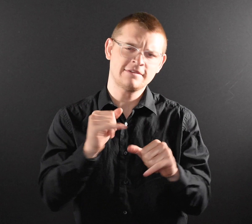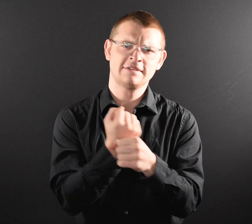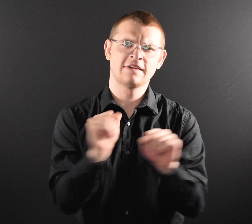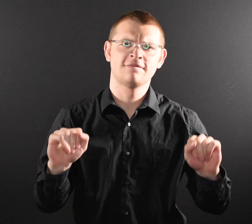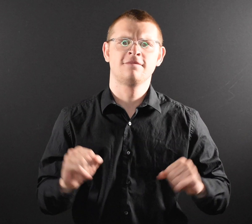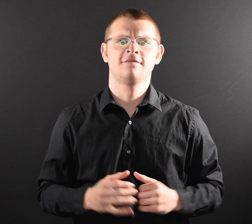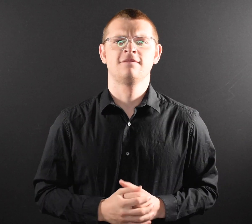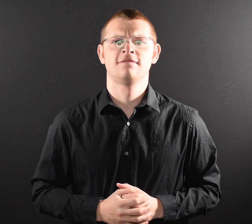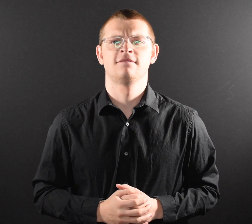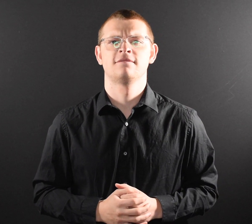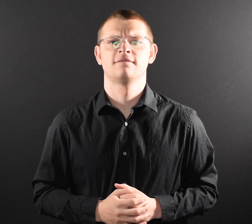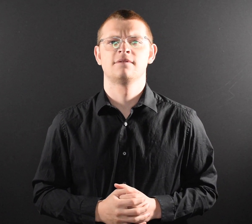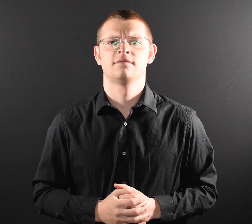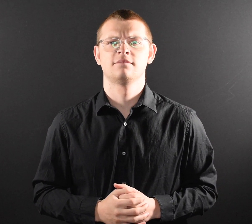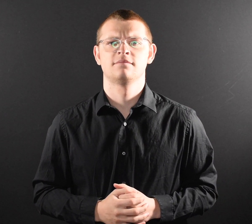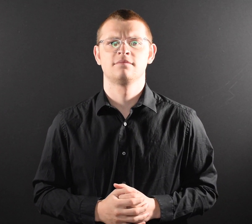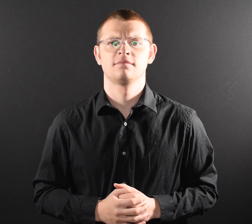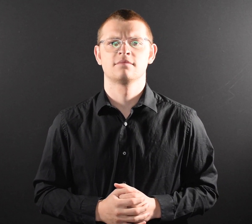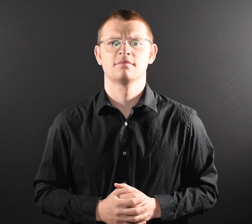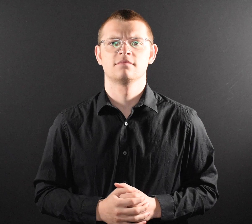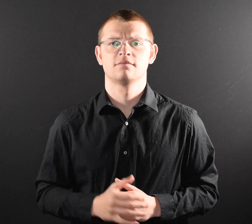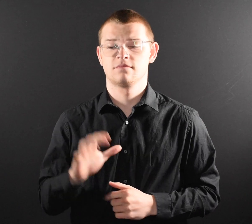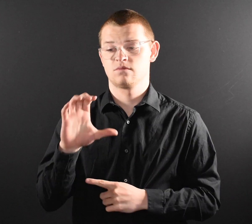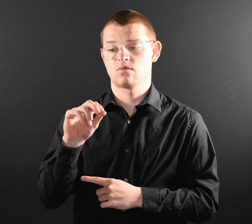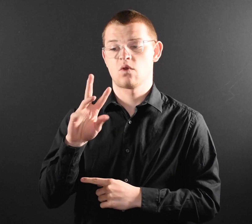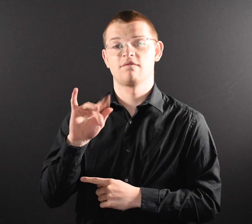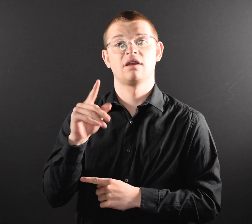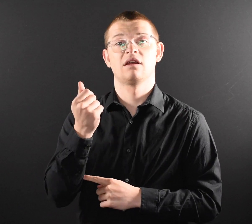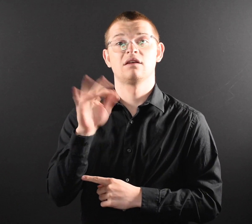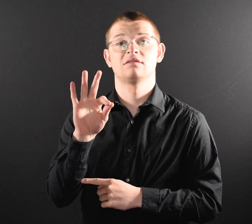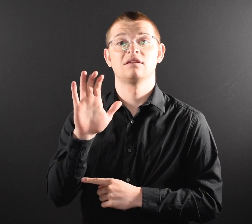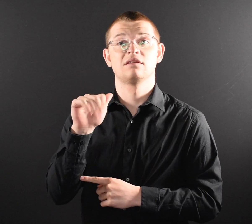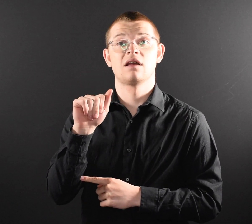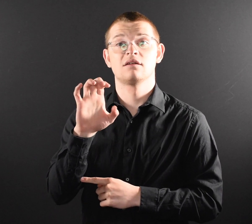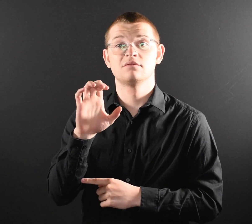Stay Safe • COVID-19 cases,